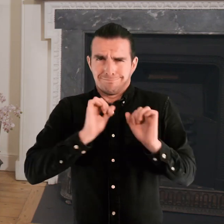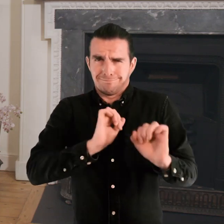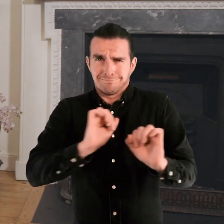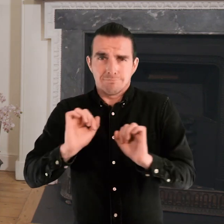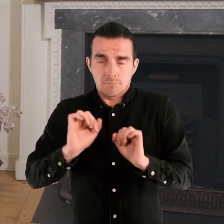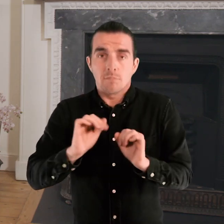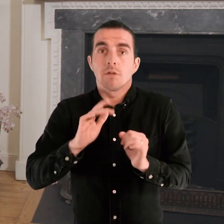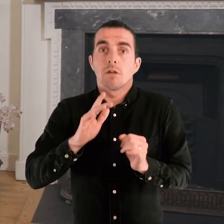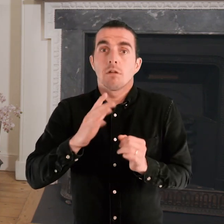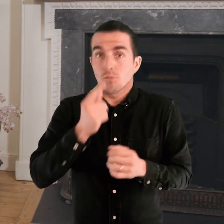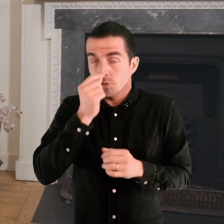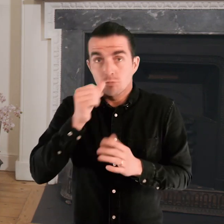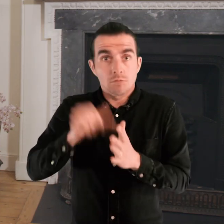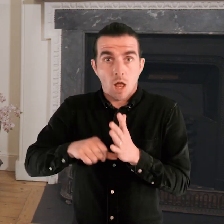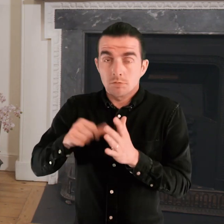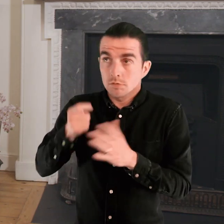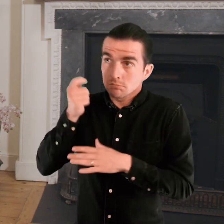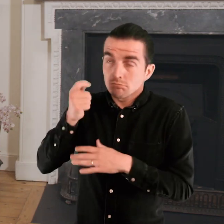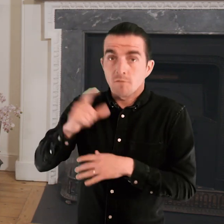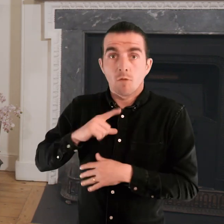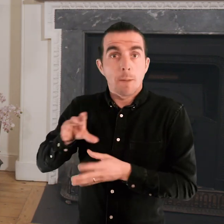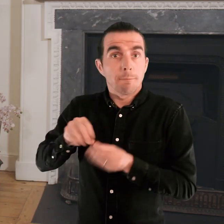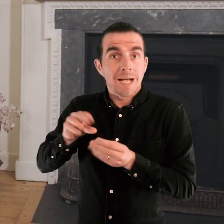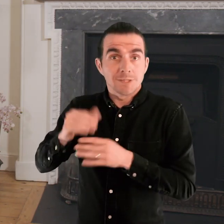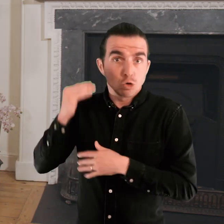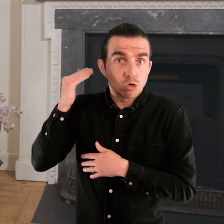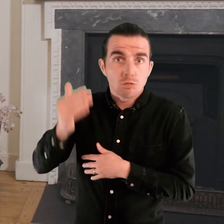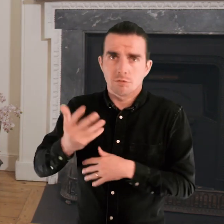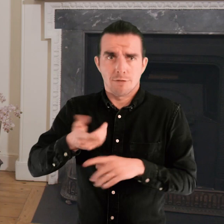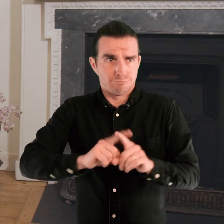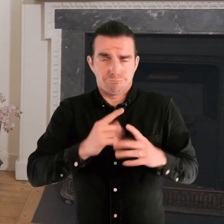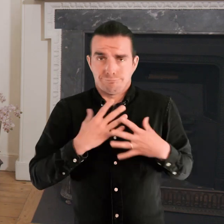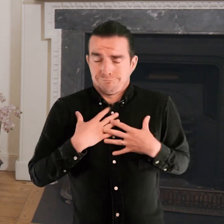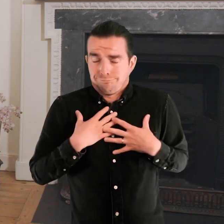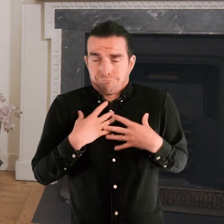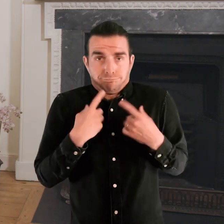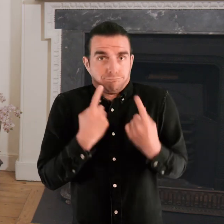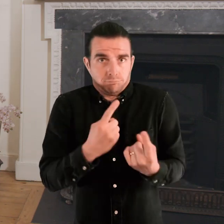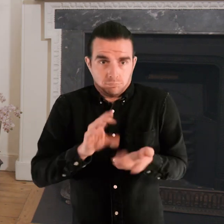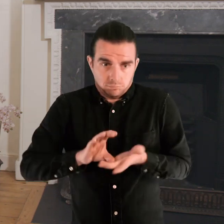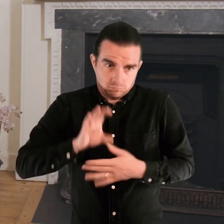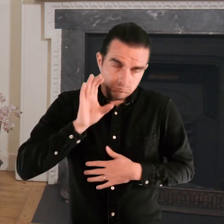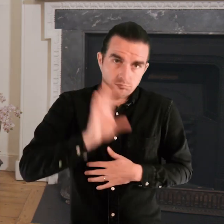They could have start with a pension, if they so wished,